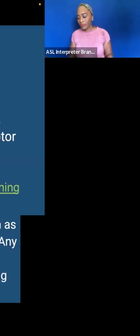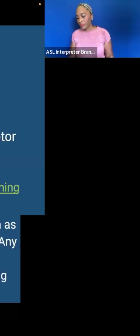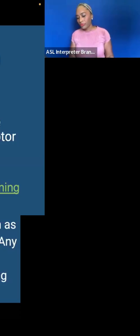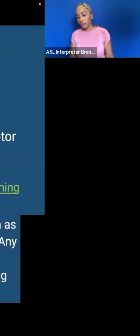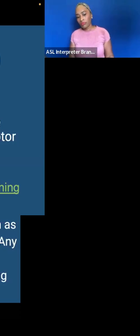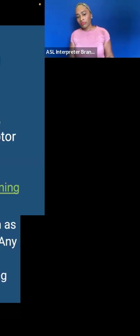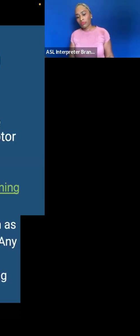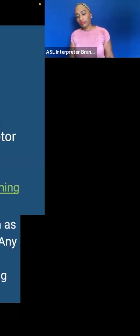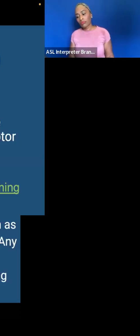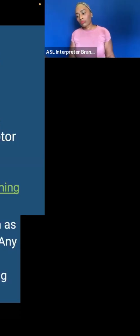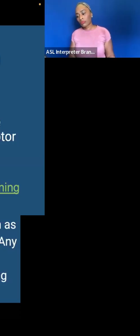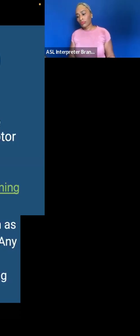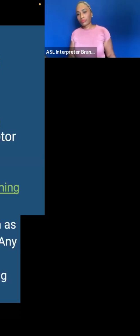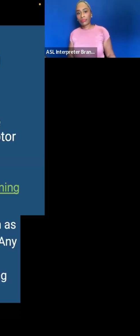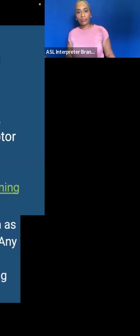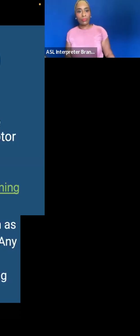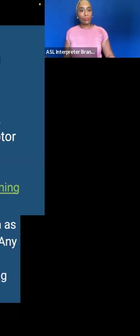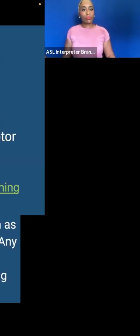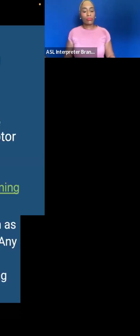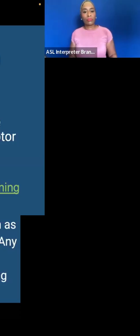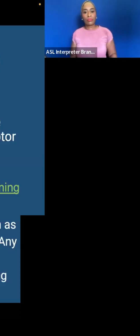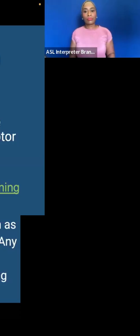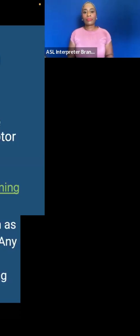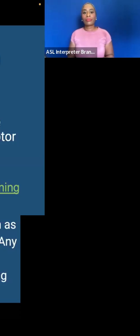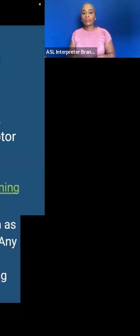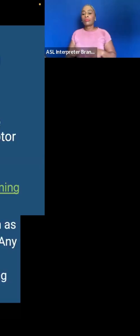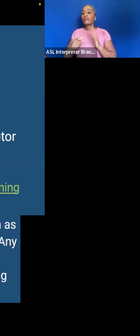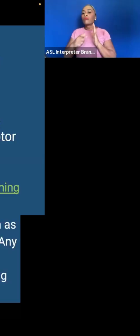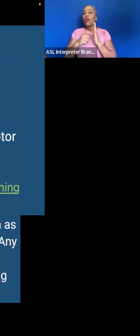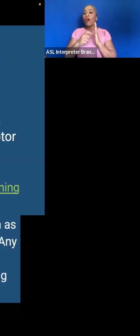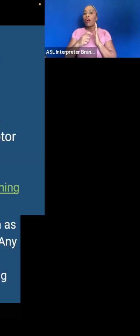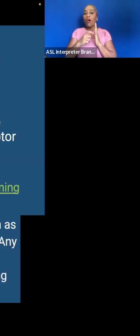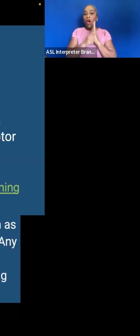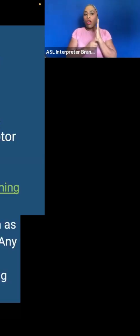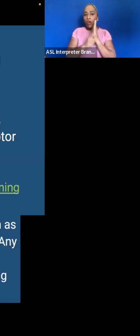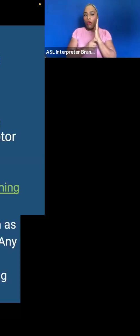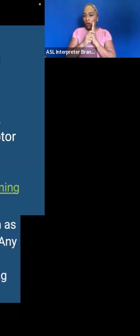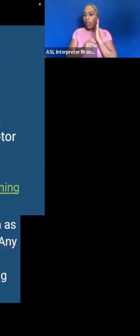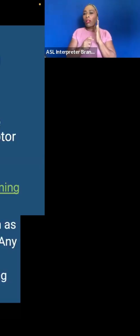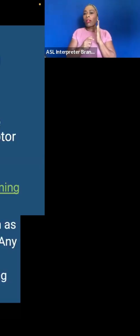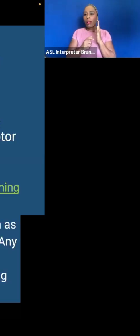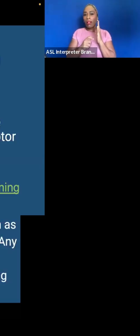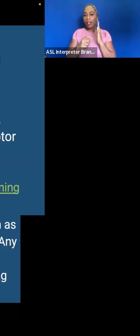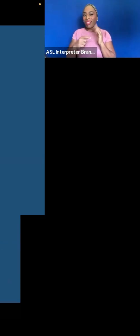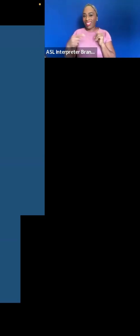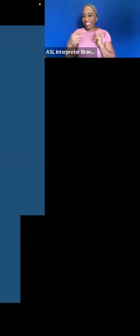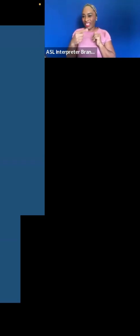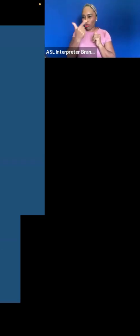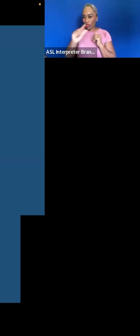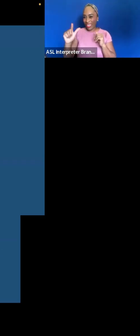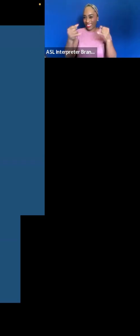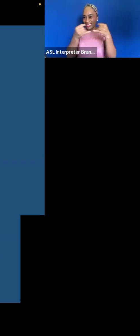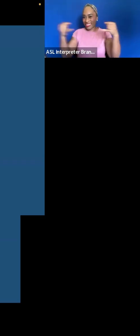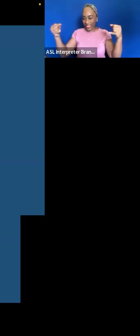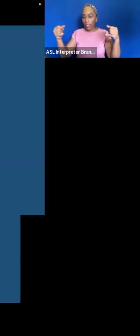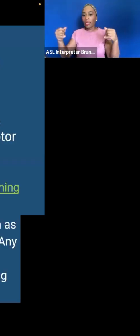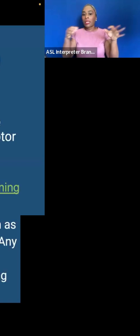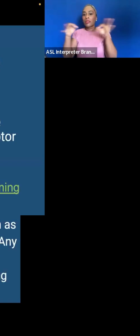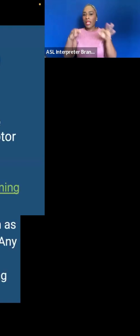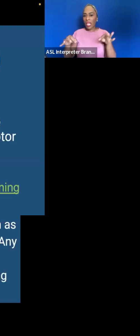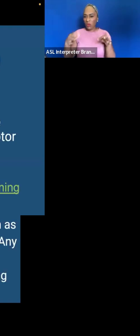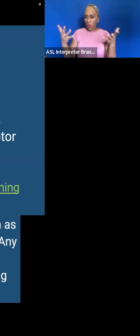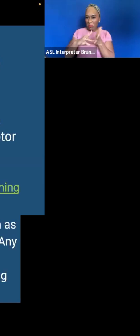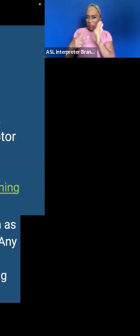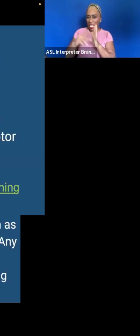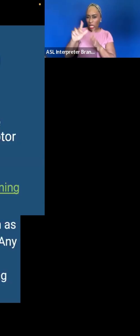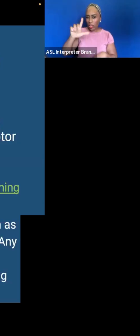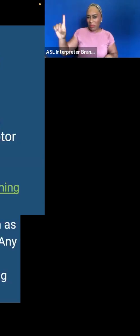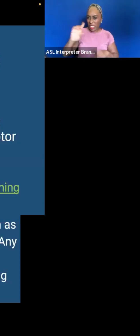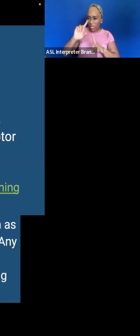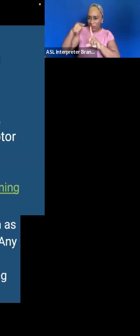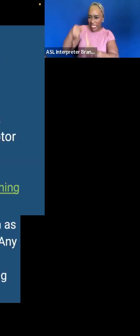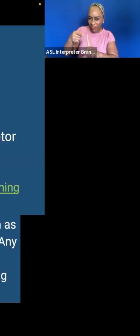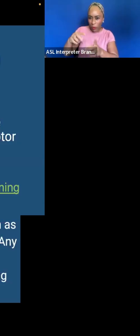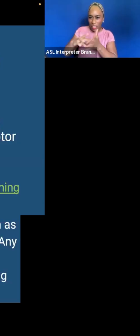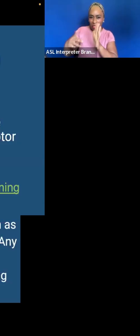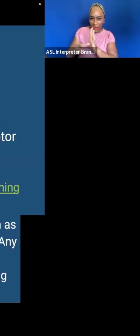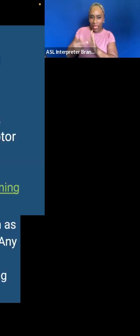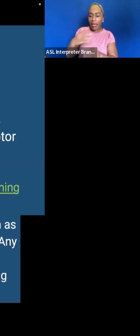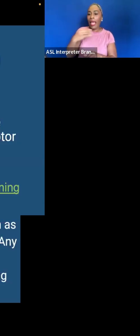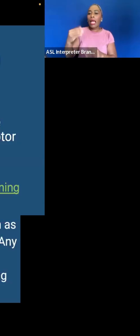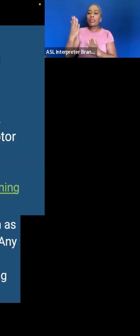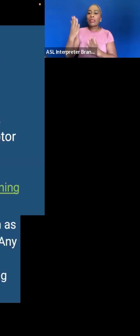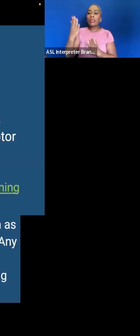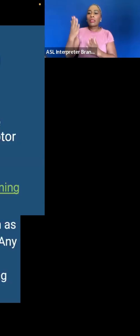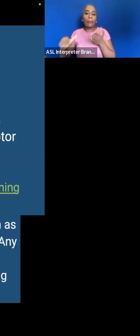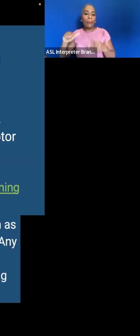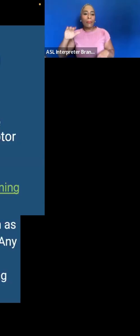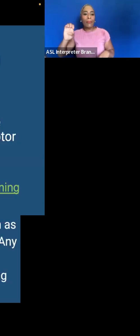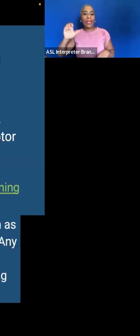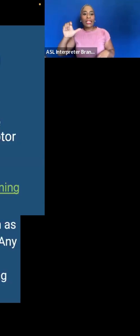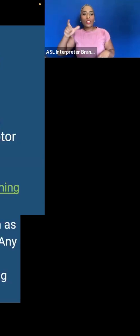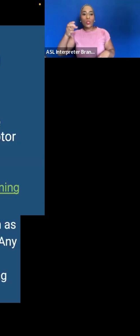And what I've given you here is a link to an article by Whitaker and Ortiz that specifically addresses what is a specific learning disability and the exclusionary factors that are related to that.